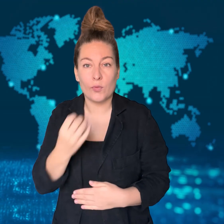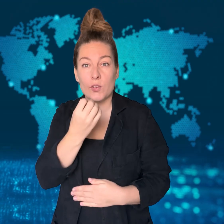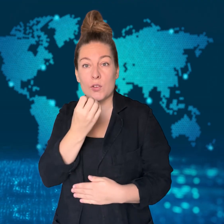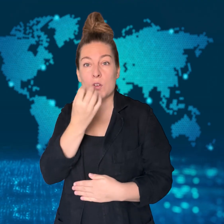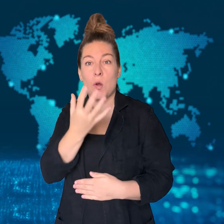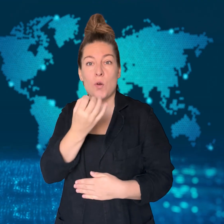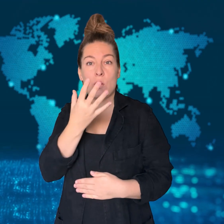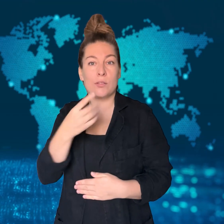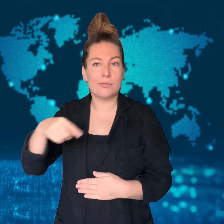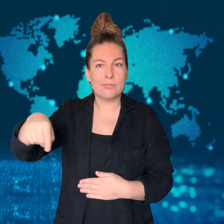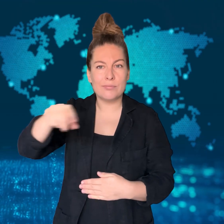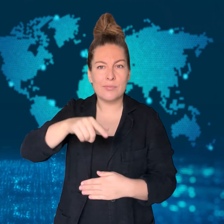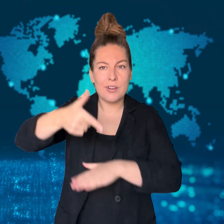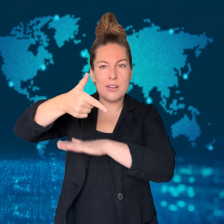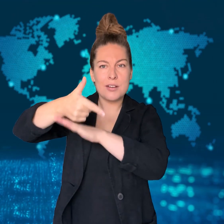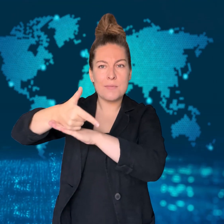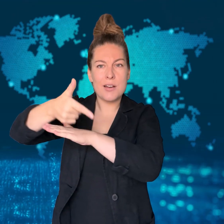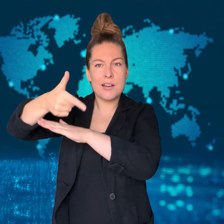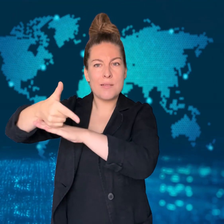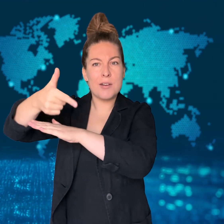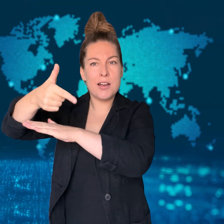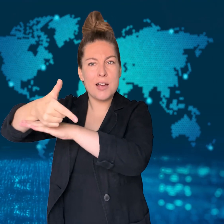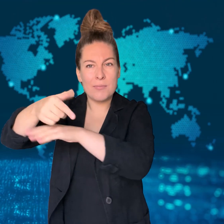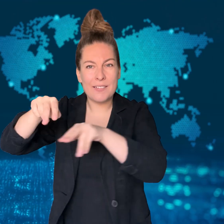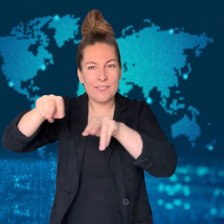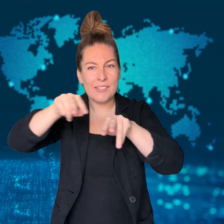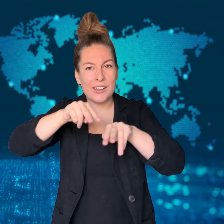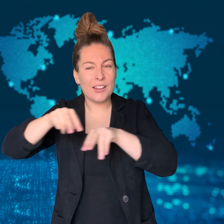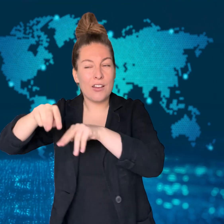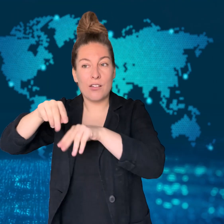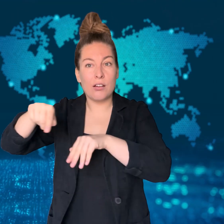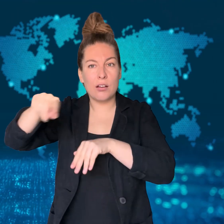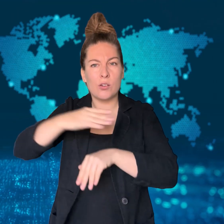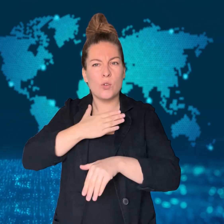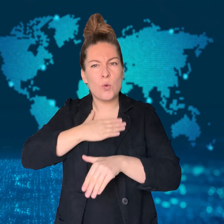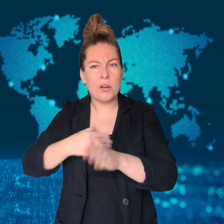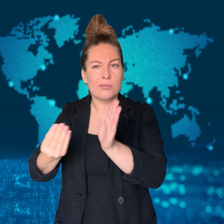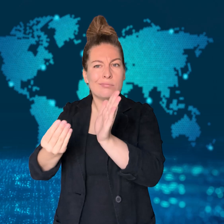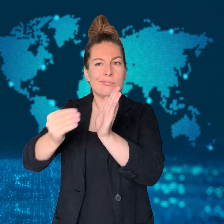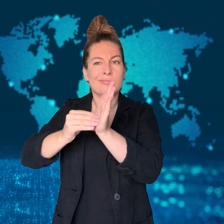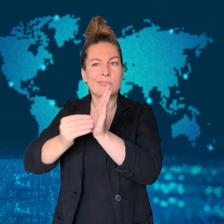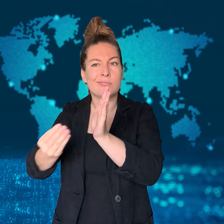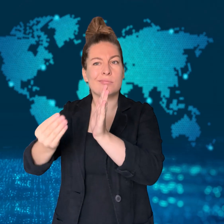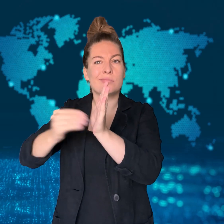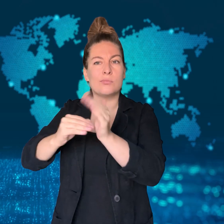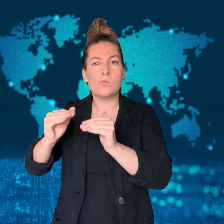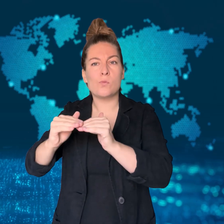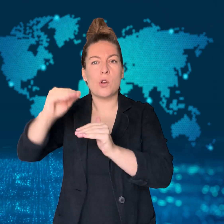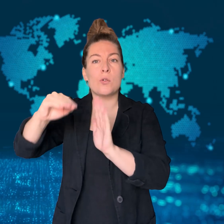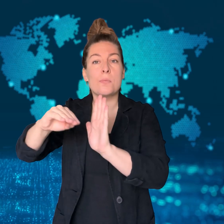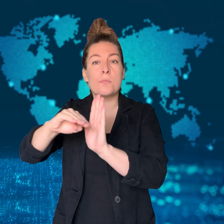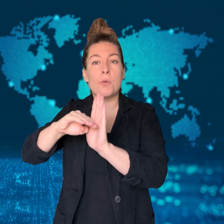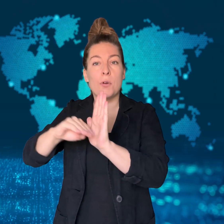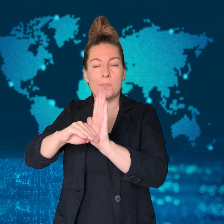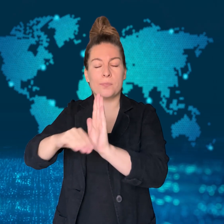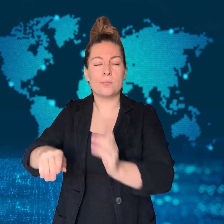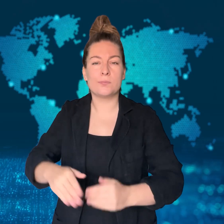Cameras to be installed